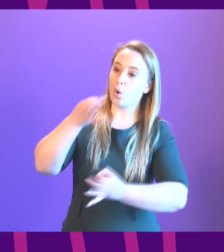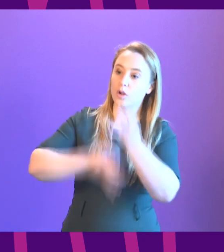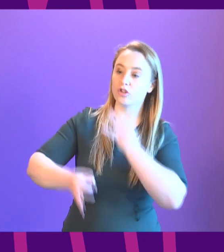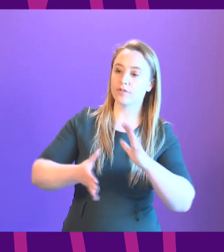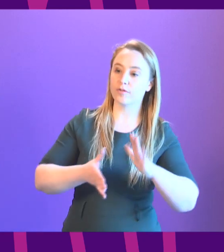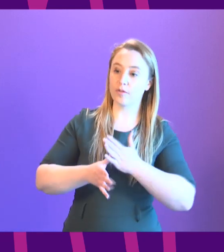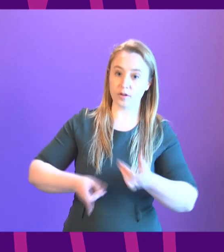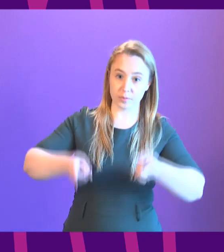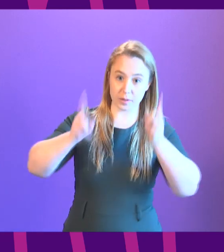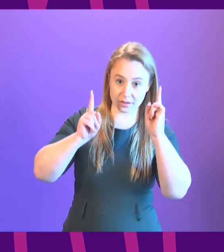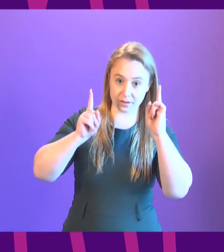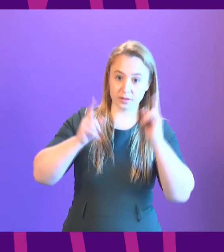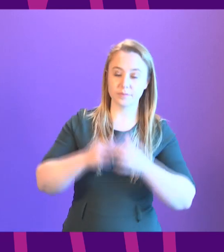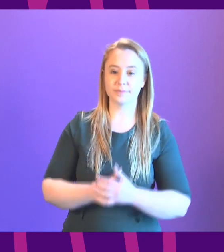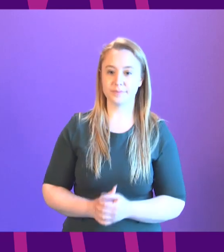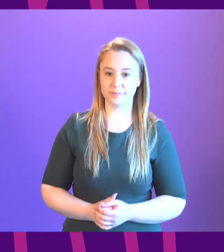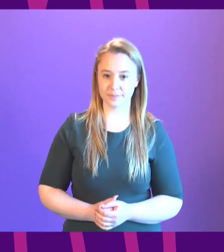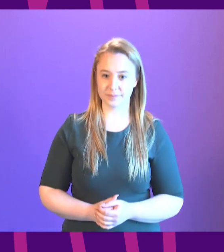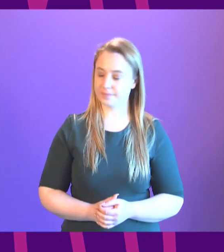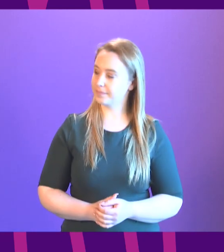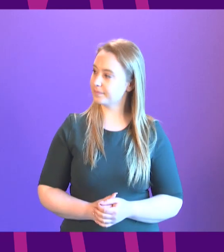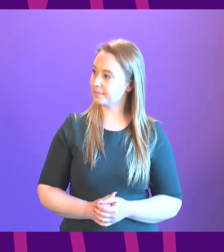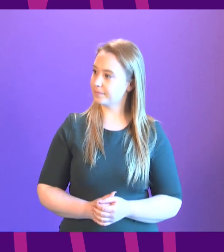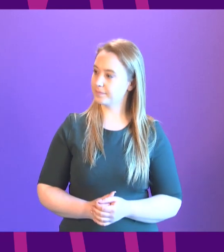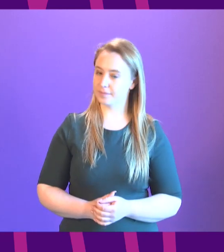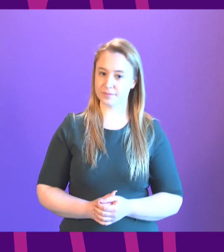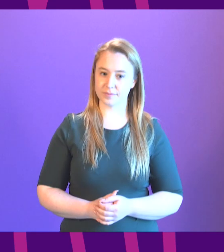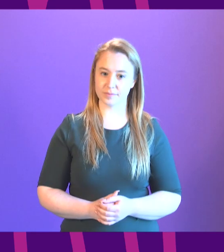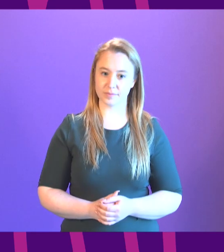after which we will move on to the next item of business. It would be helpful if members